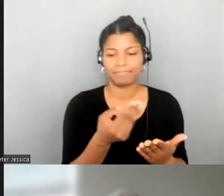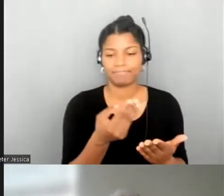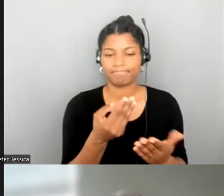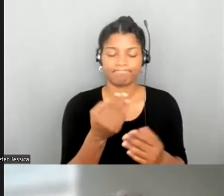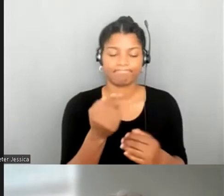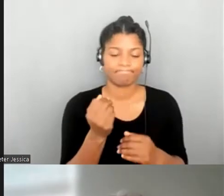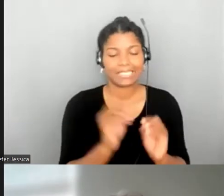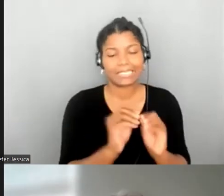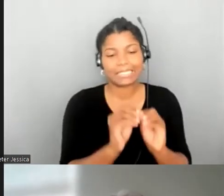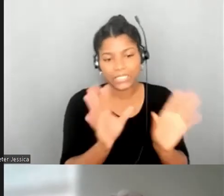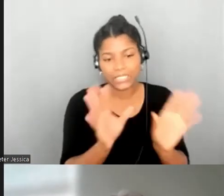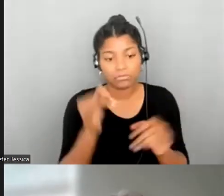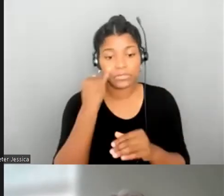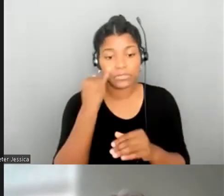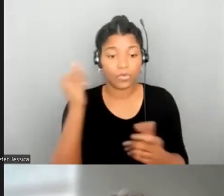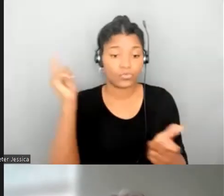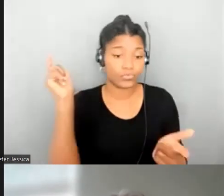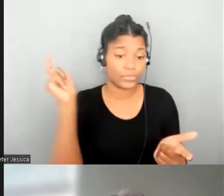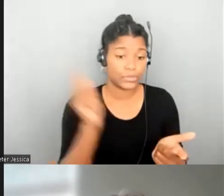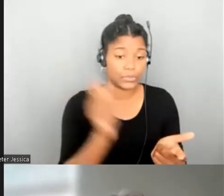reduce those readmissions and hospitalizations.